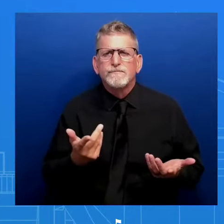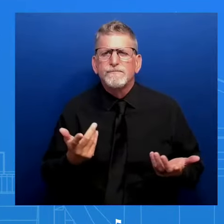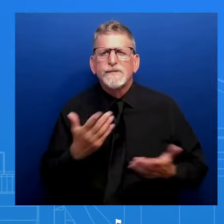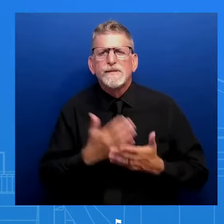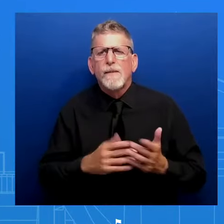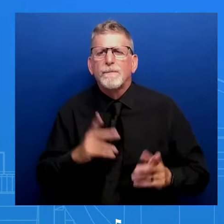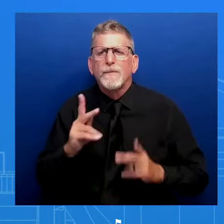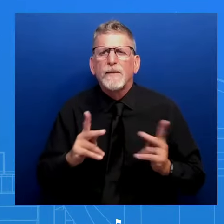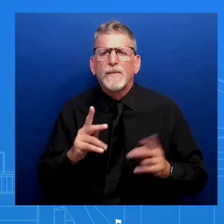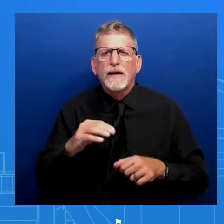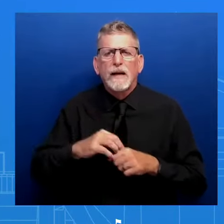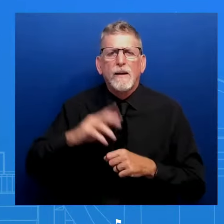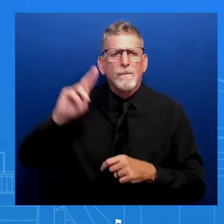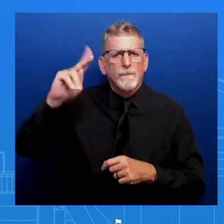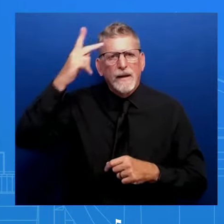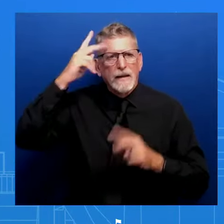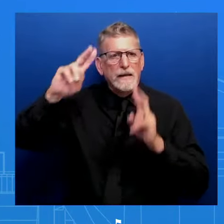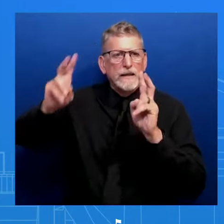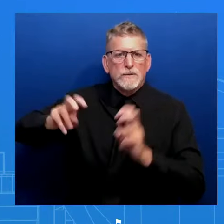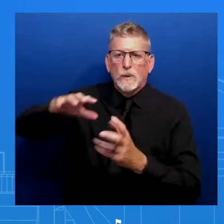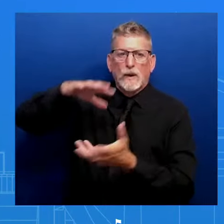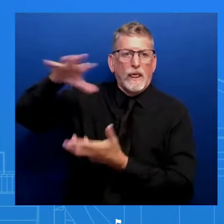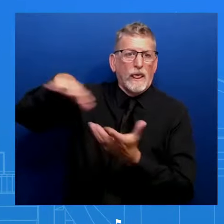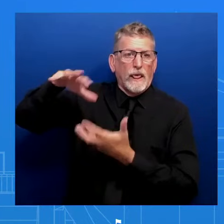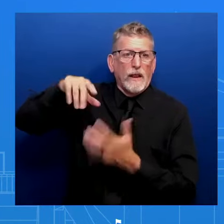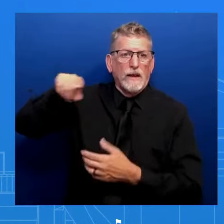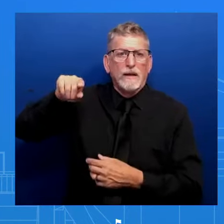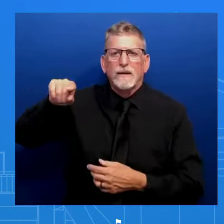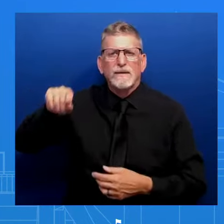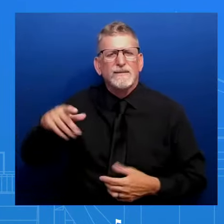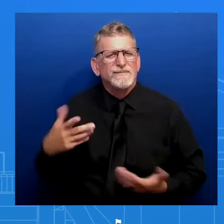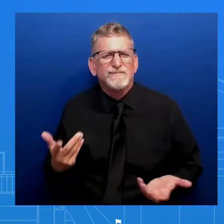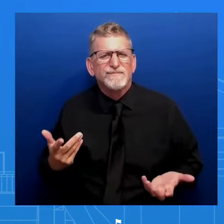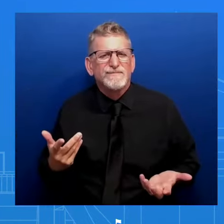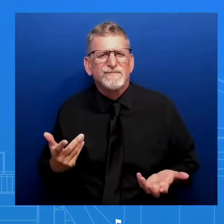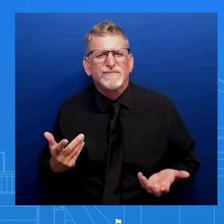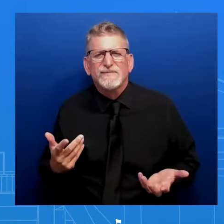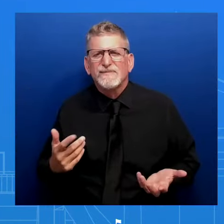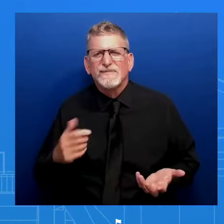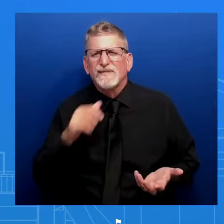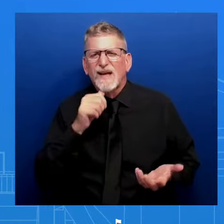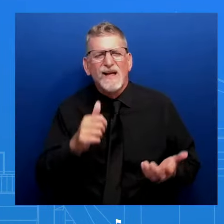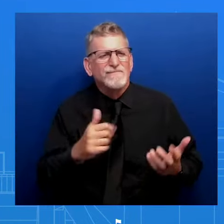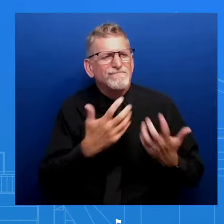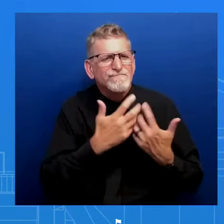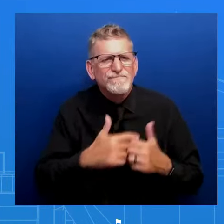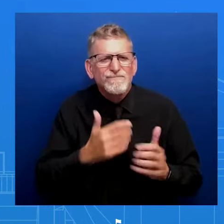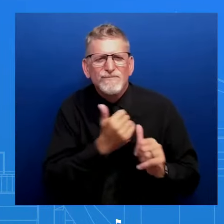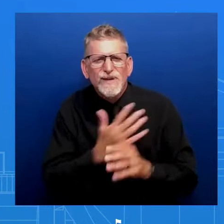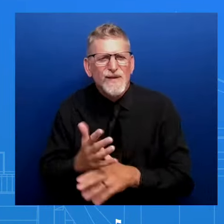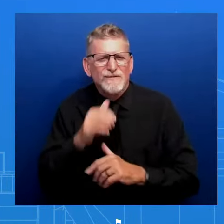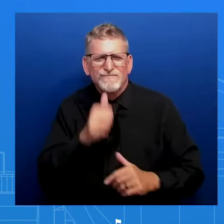and it's not readiness -- but it's readiness. A healthy force is a ready force. And woman service member or a woman family member